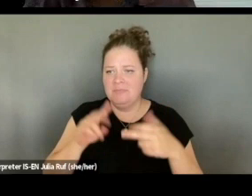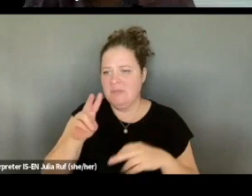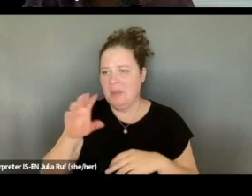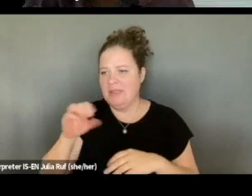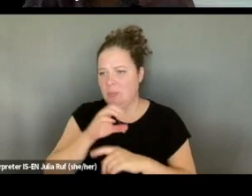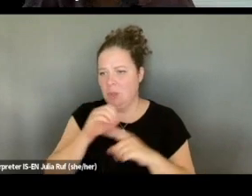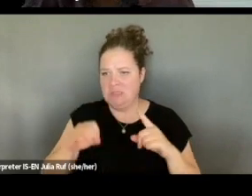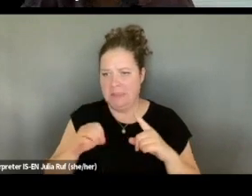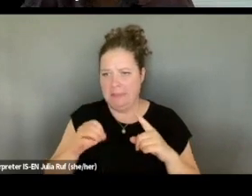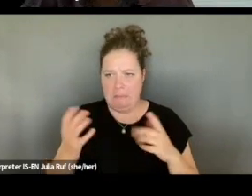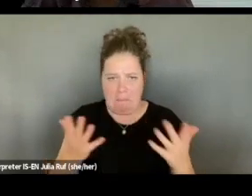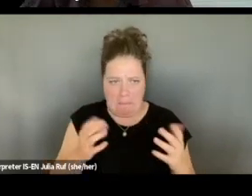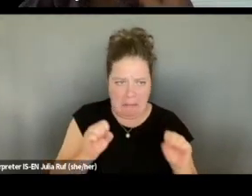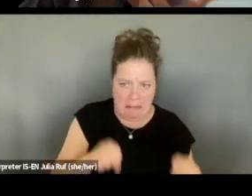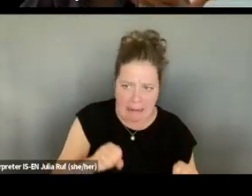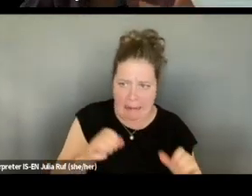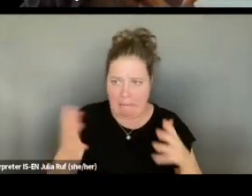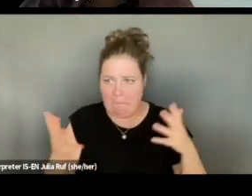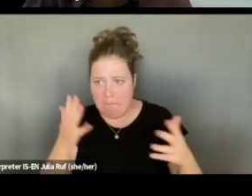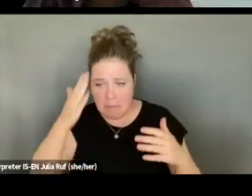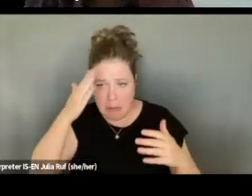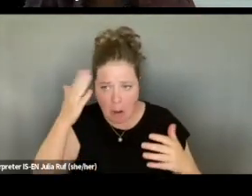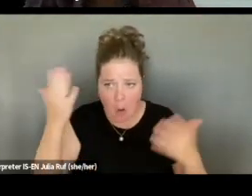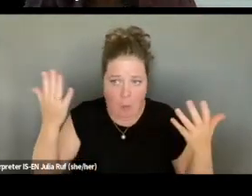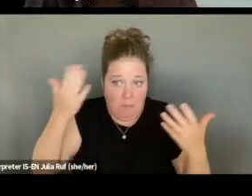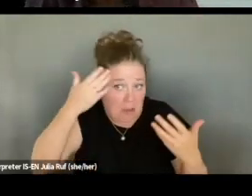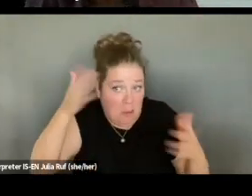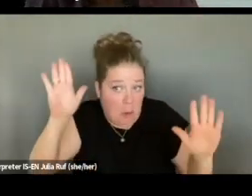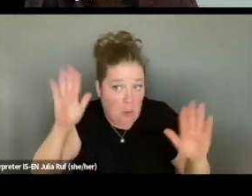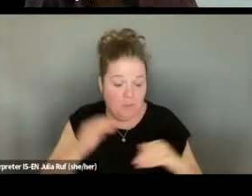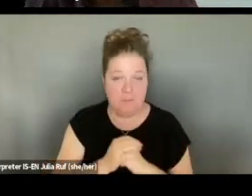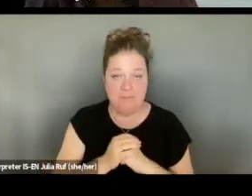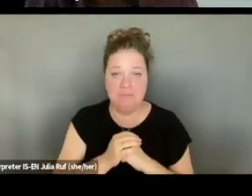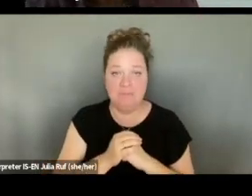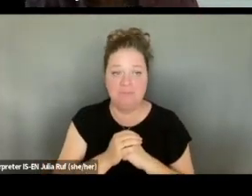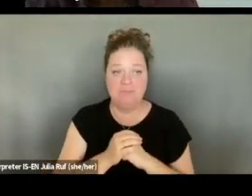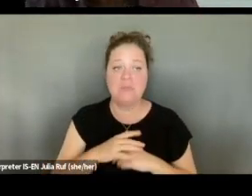so, this is a different -- these results are a bit more optimistic